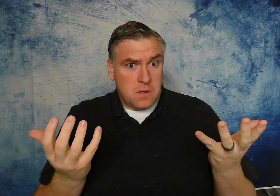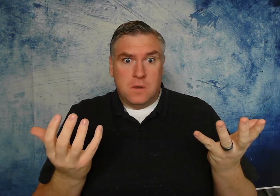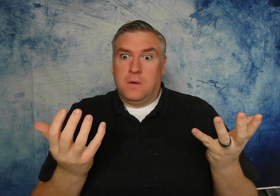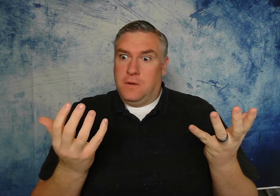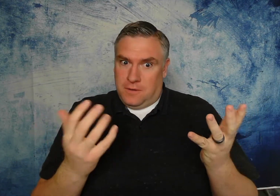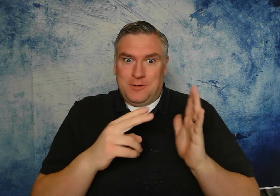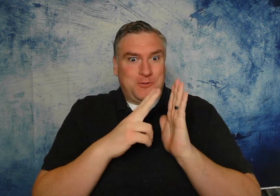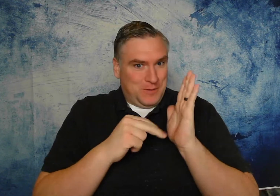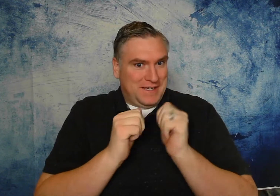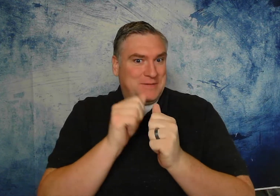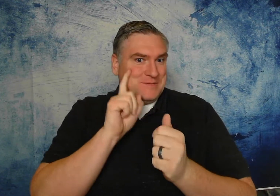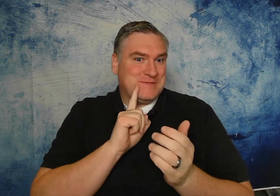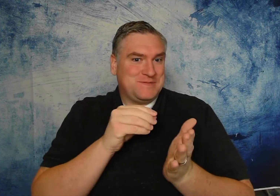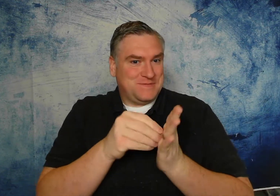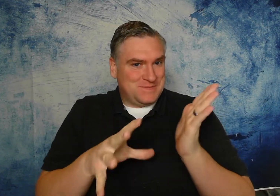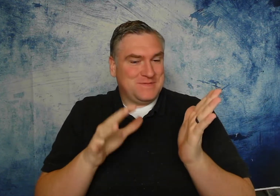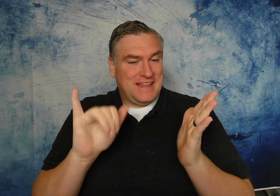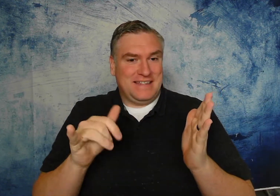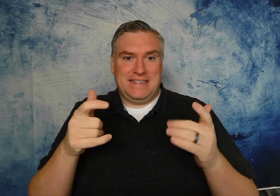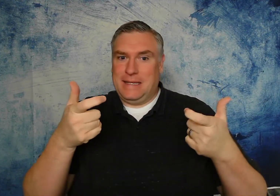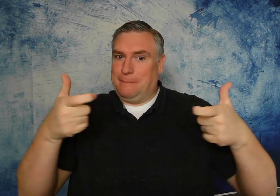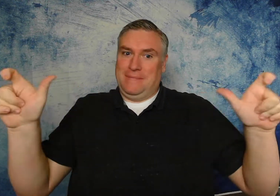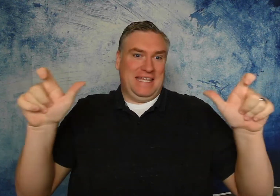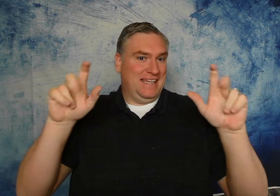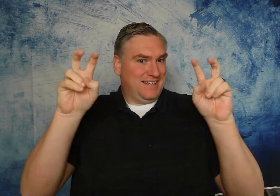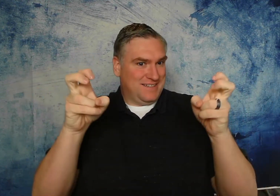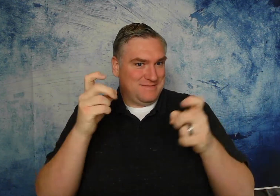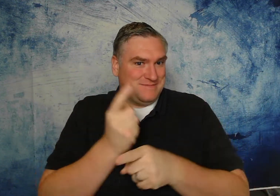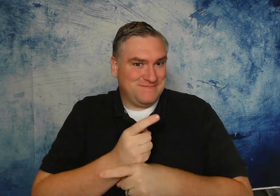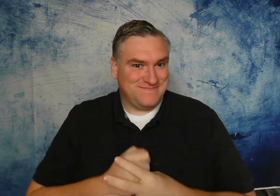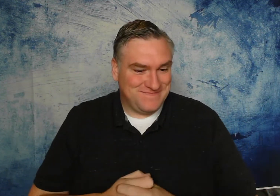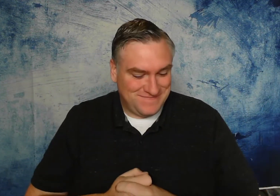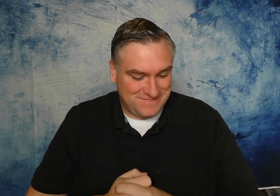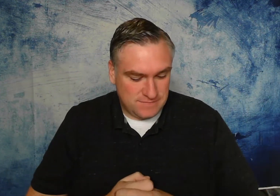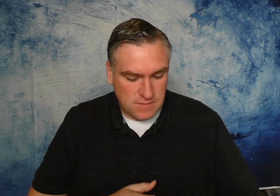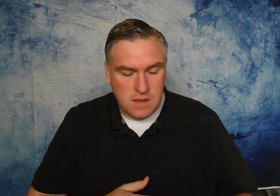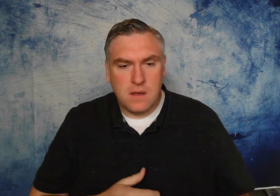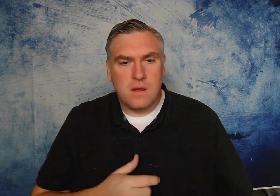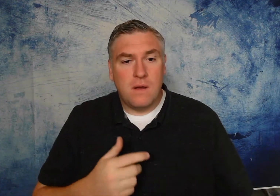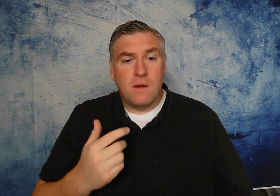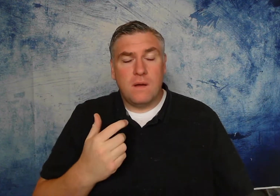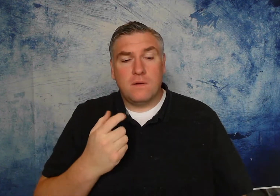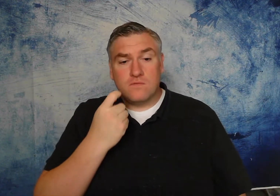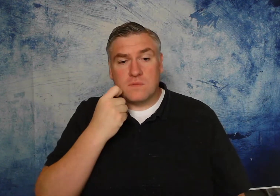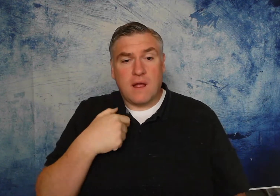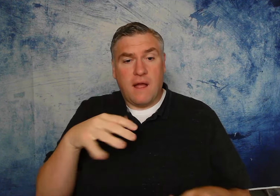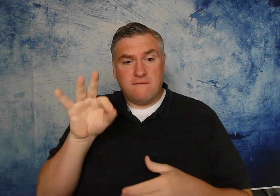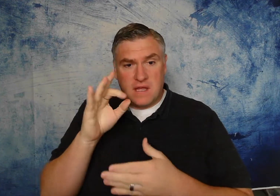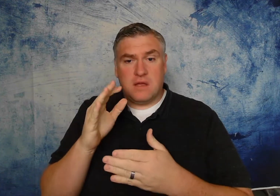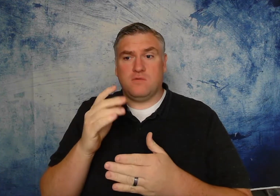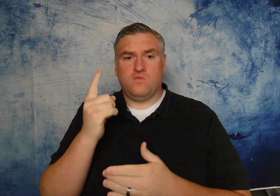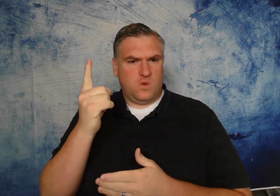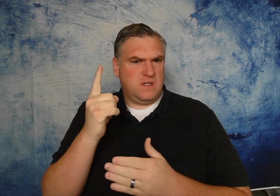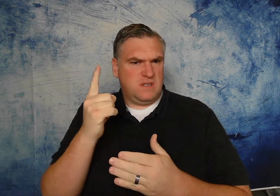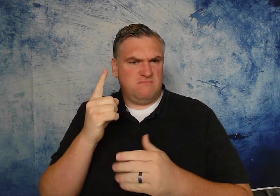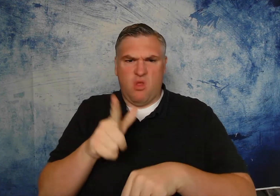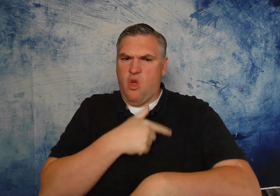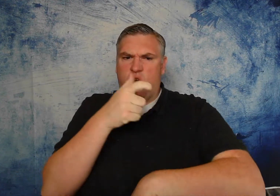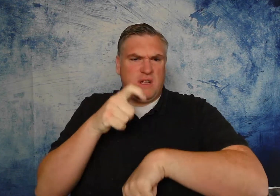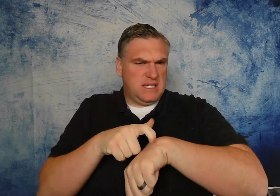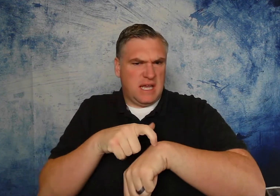So reading with deaf students, that is the big topic, isn't it? Recentl,y I found one